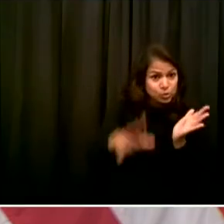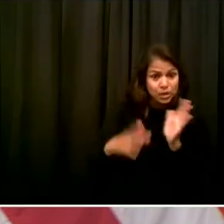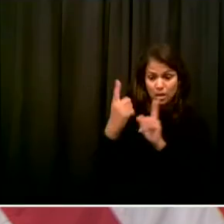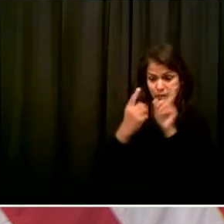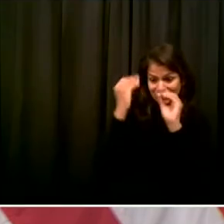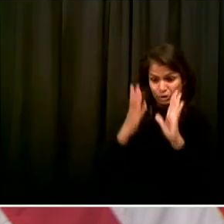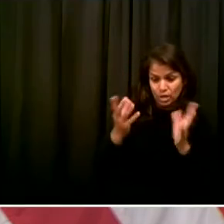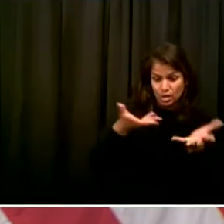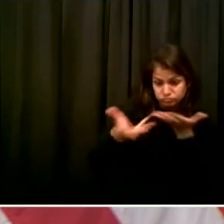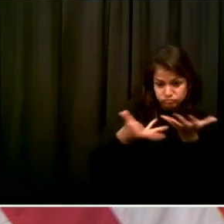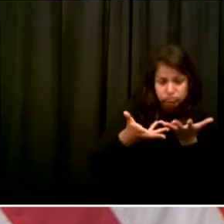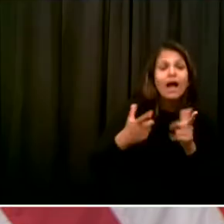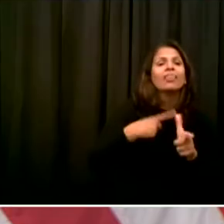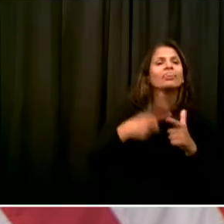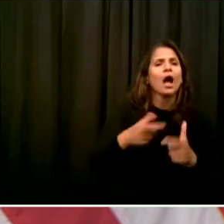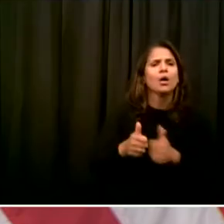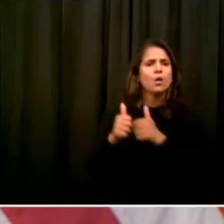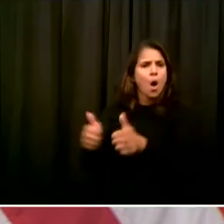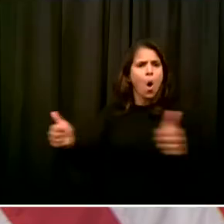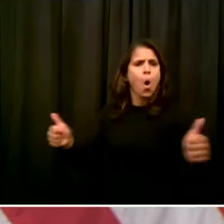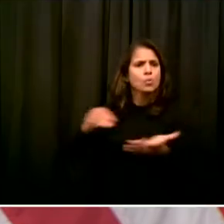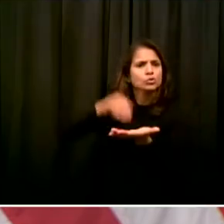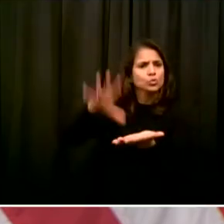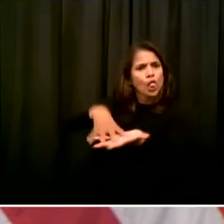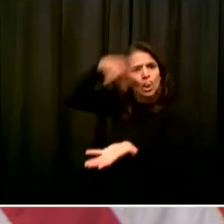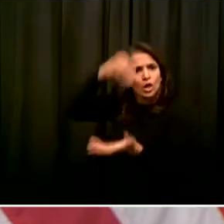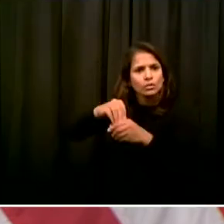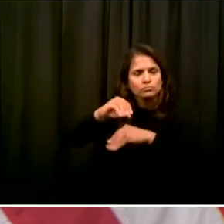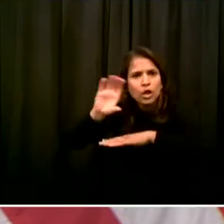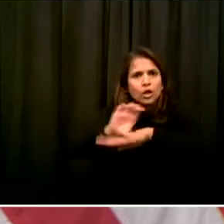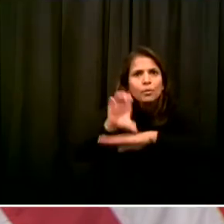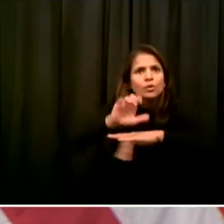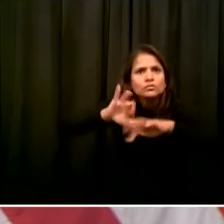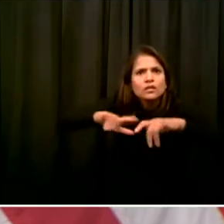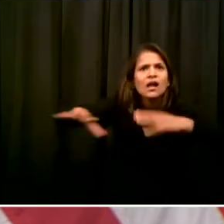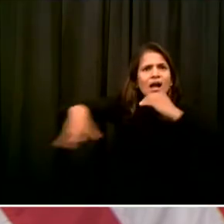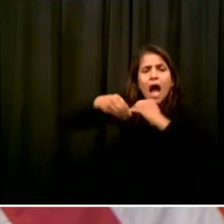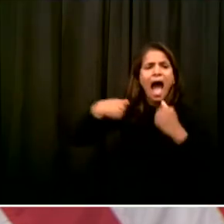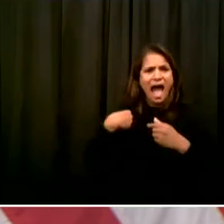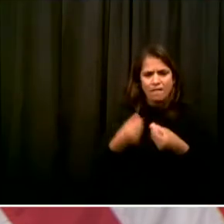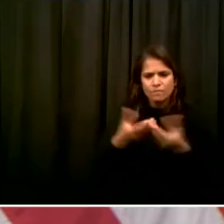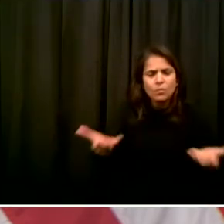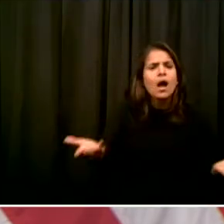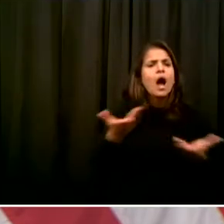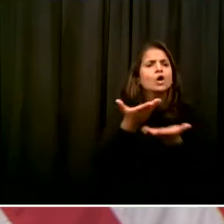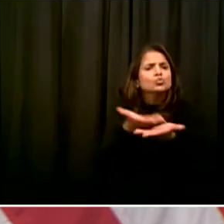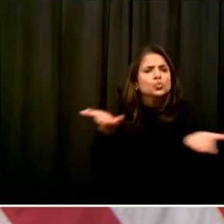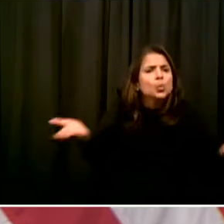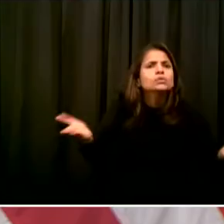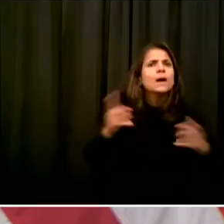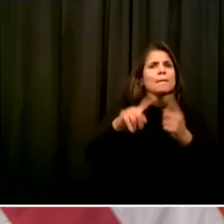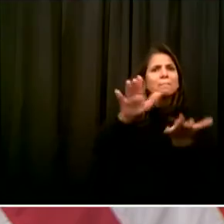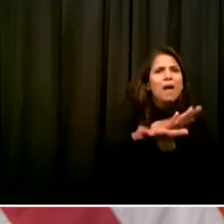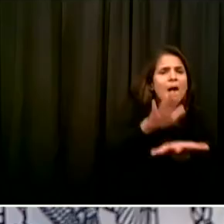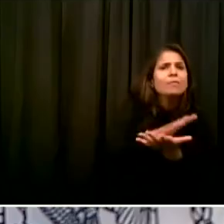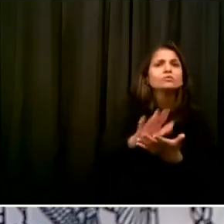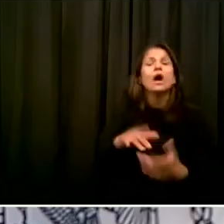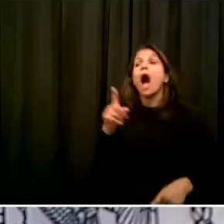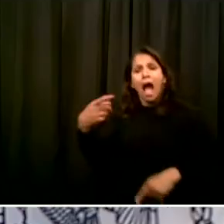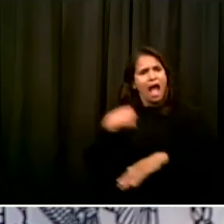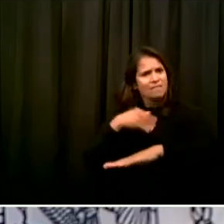IS TO HEAV THAT EXPERIEE